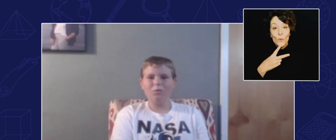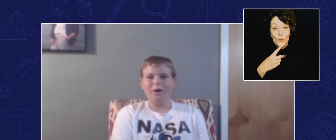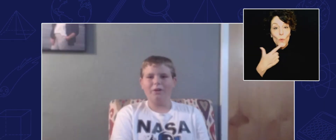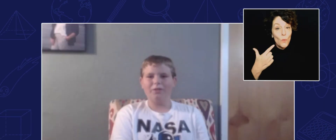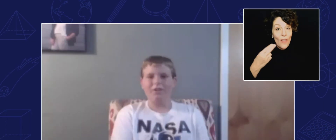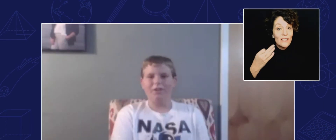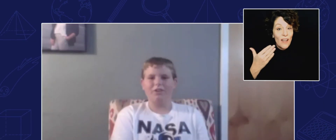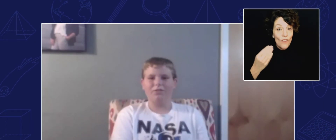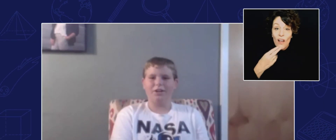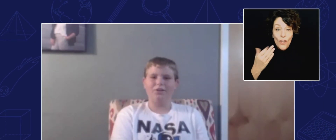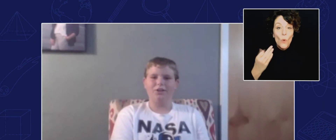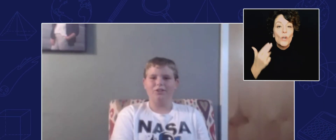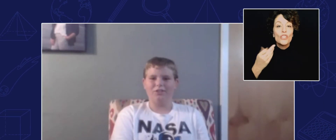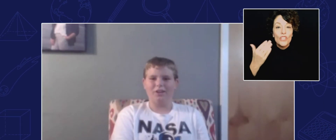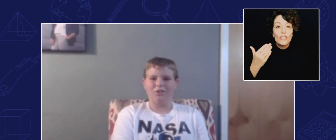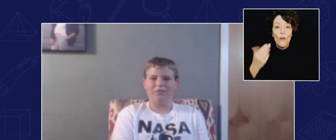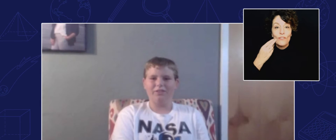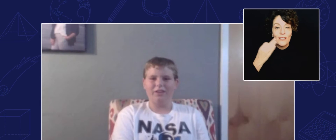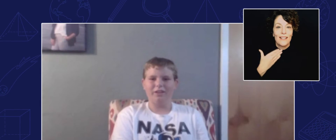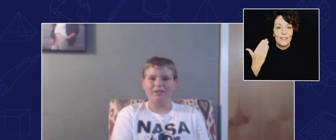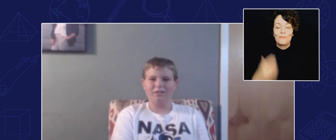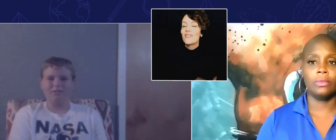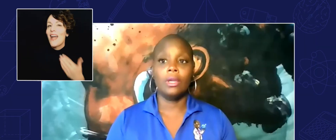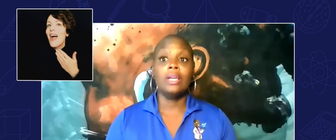[HENRY:] Do you weld the stuff on [the rocket], or you just, like, oversee it?